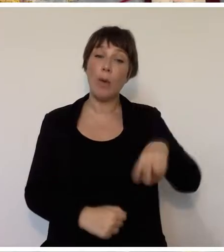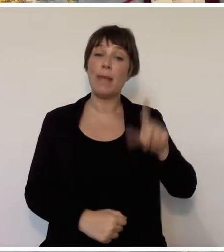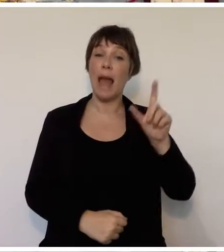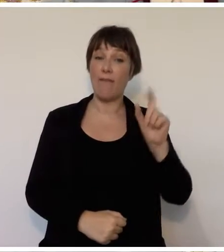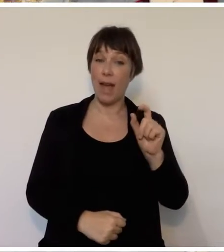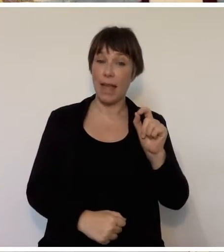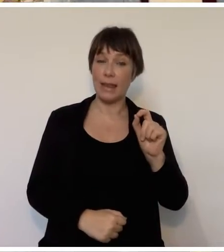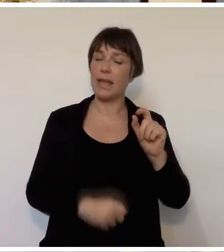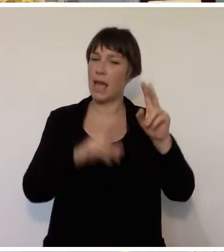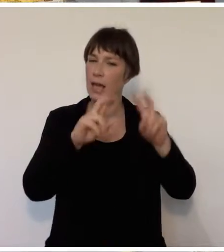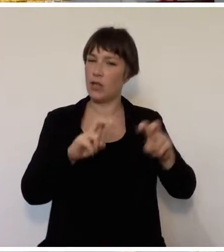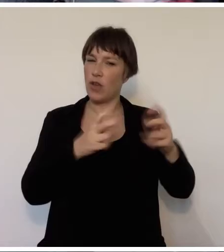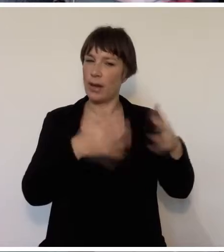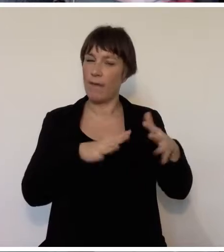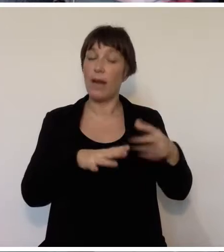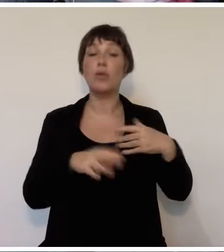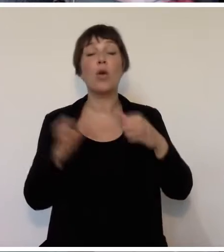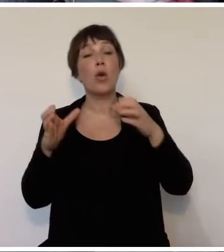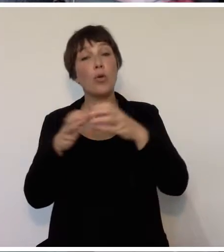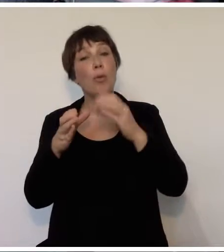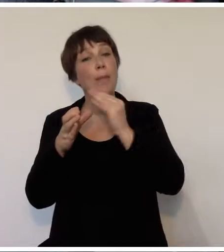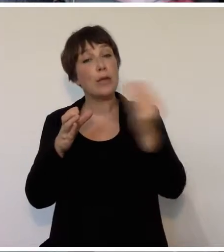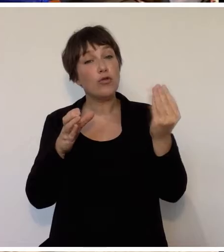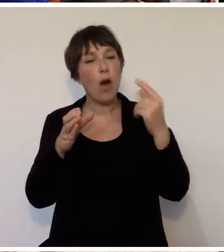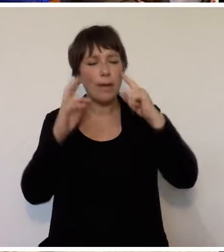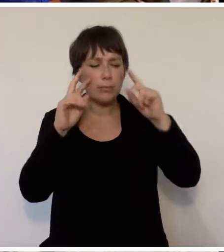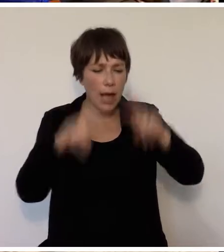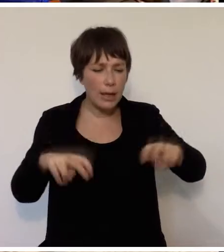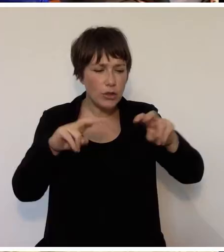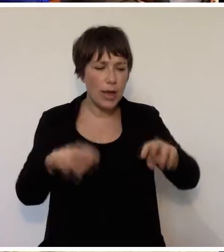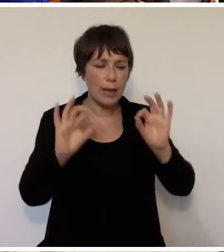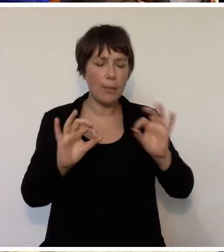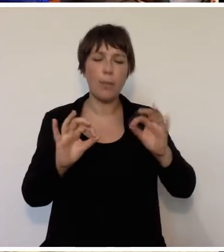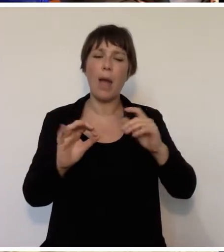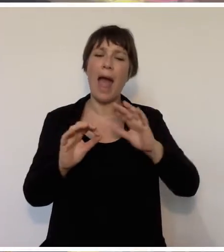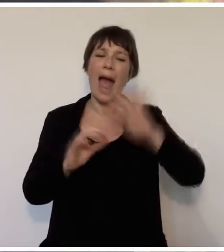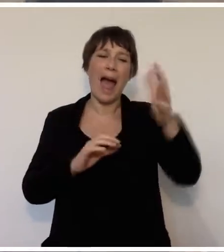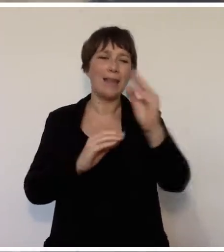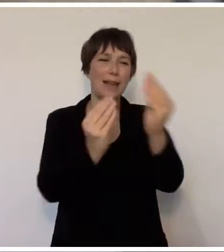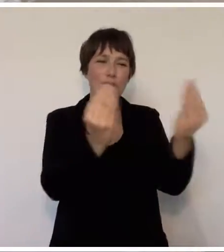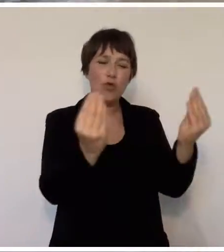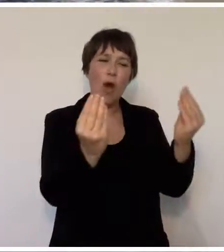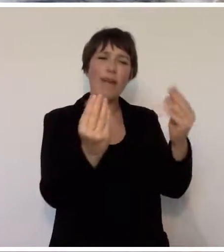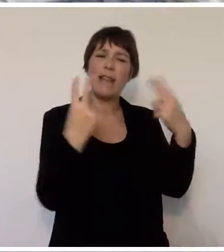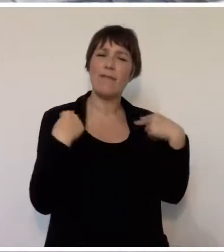the activities have been designed according to the results of an action research that took place